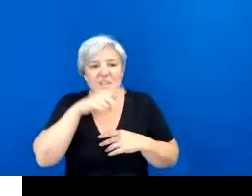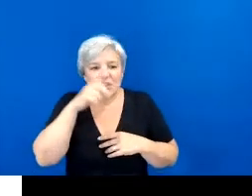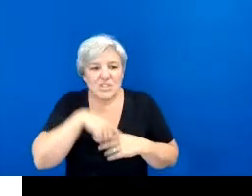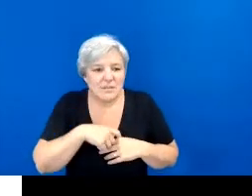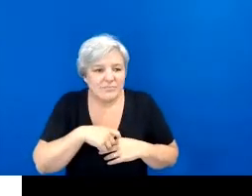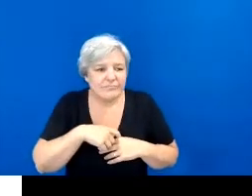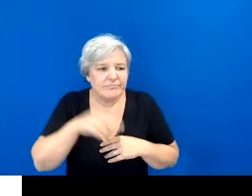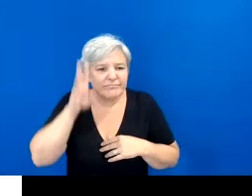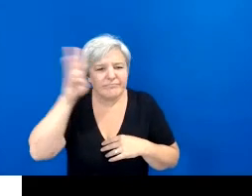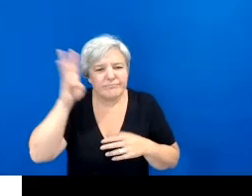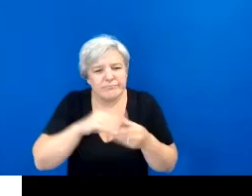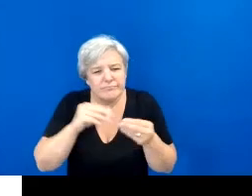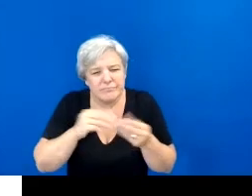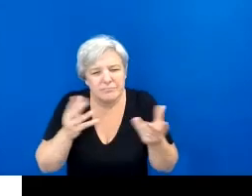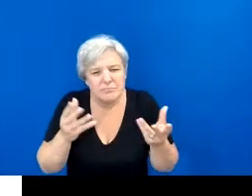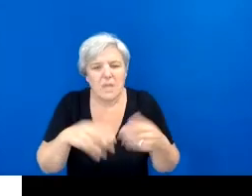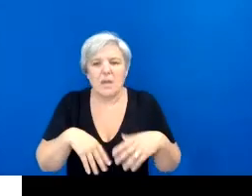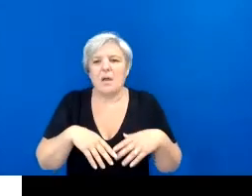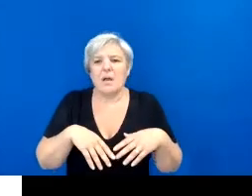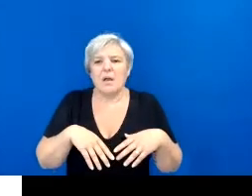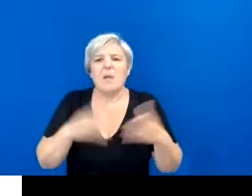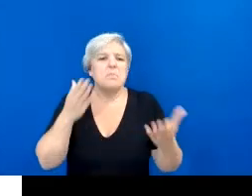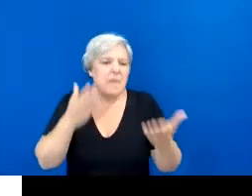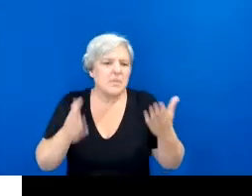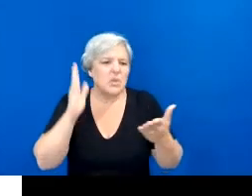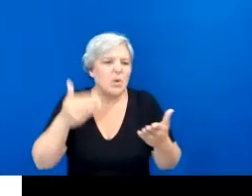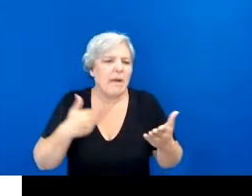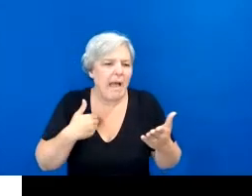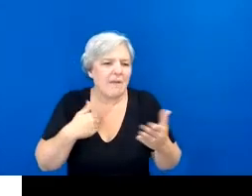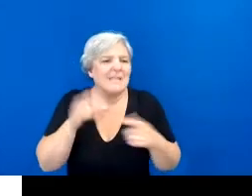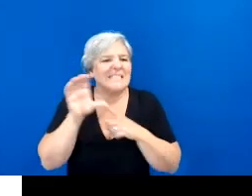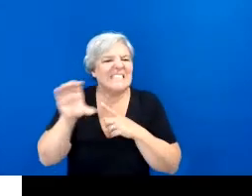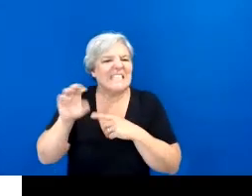That might have something like or that might have a CC ND license on it.